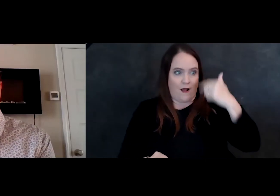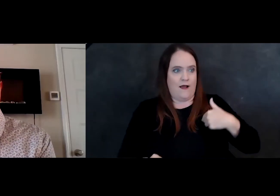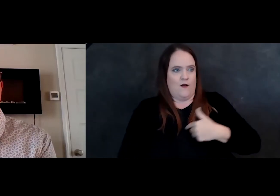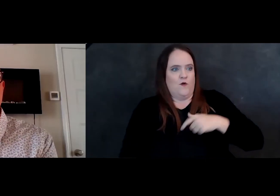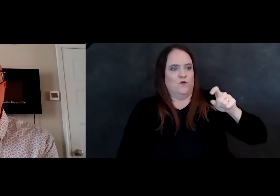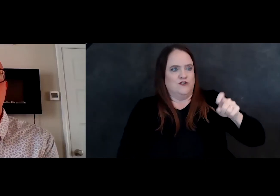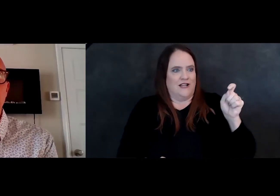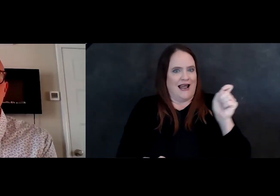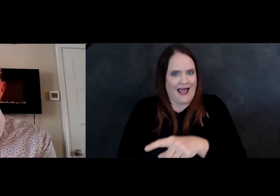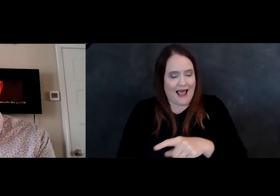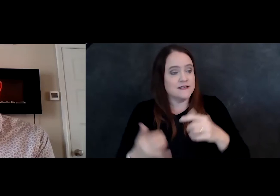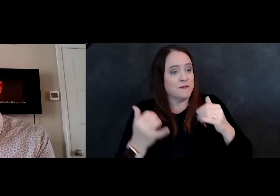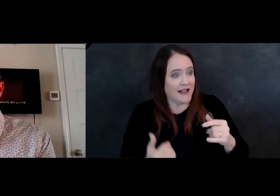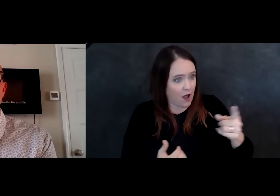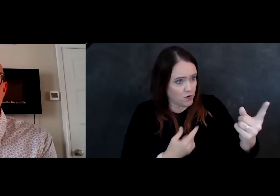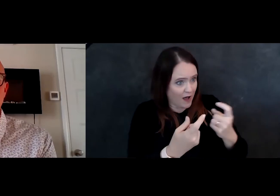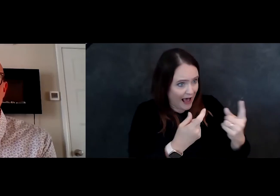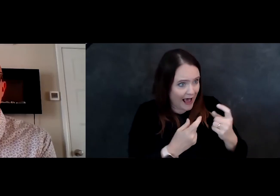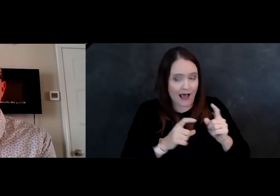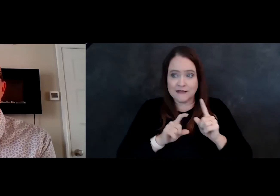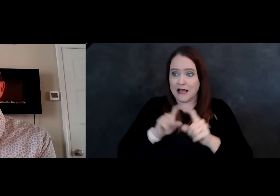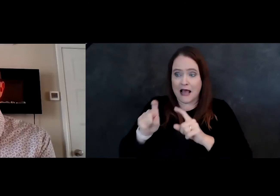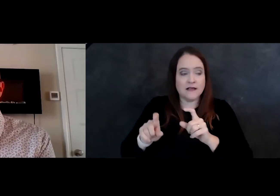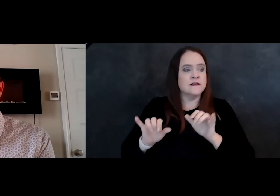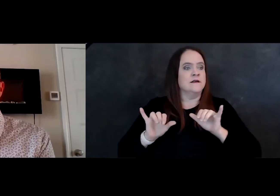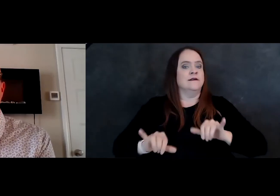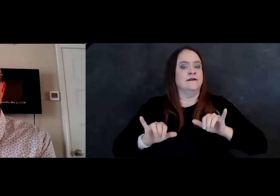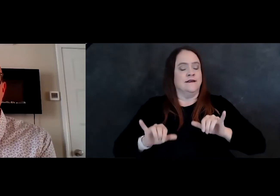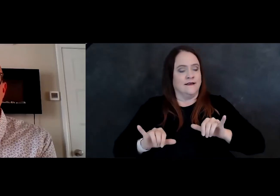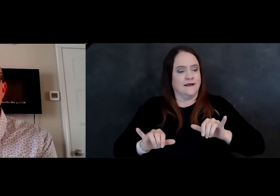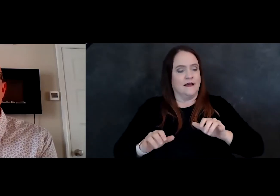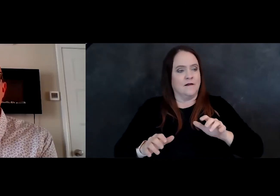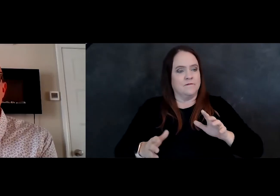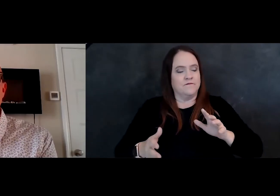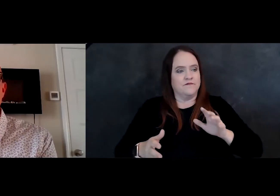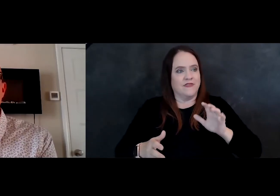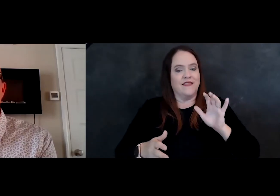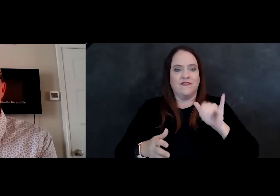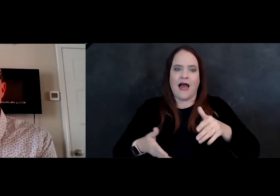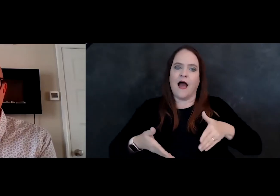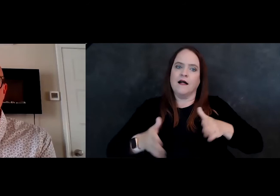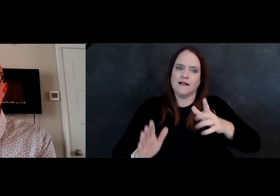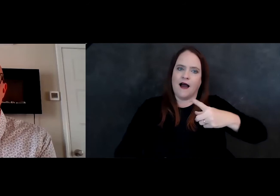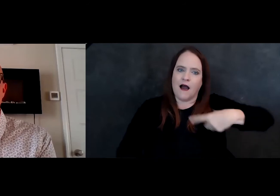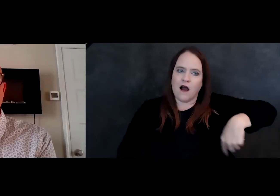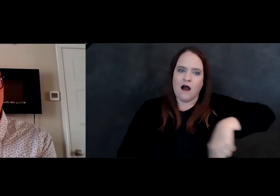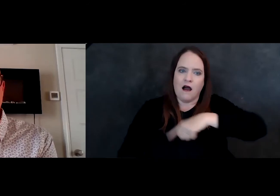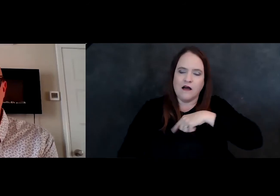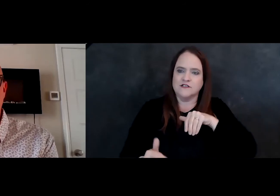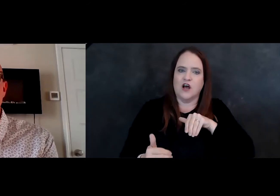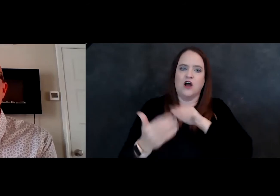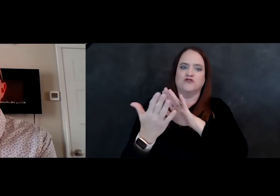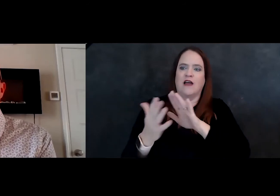And it really put us in a position to address topics that we hadn't thought of before.